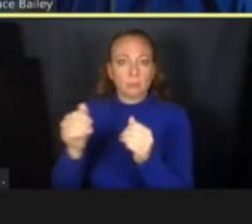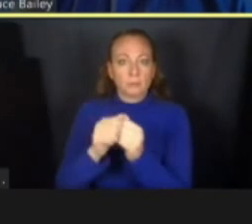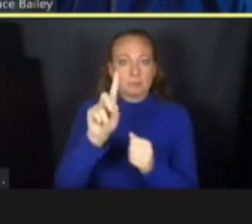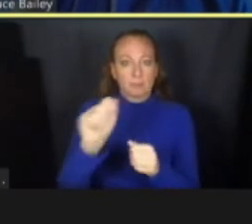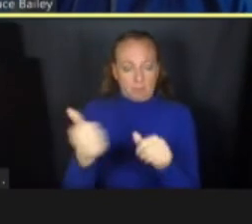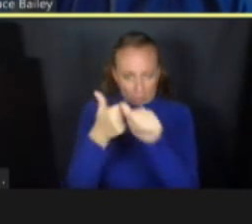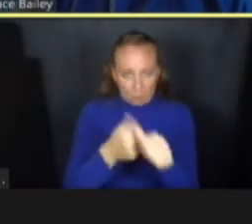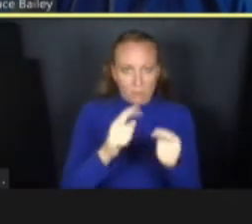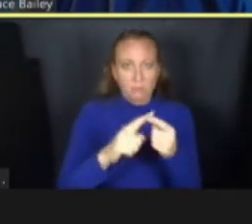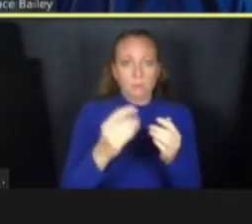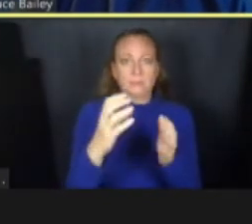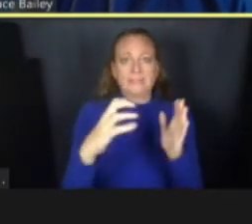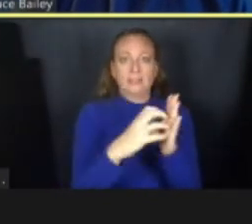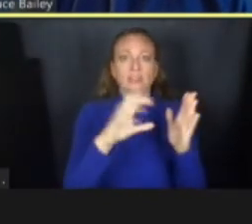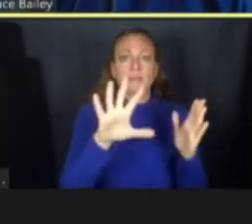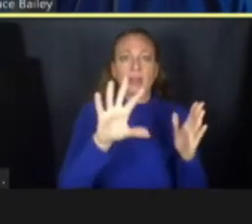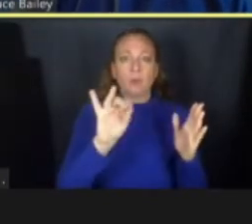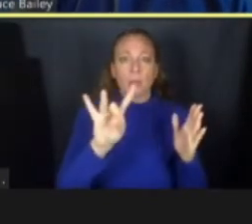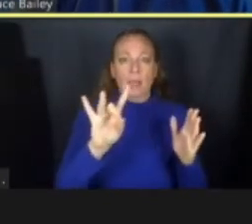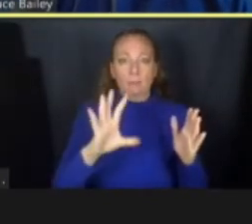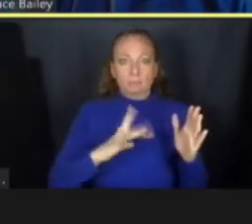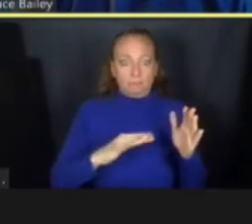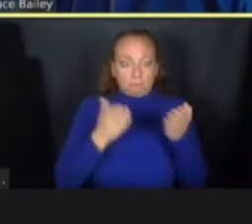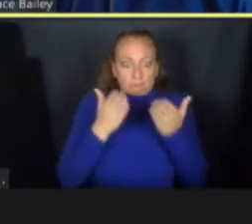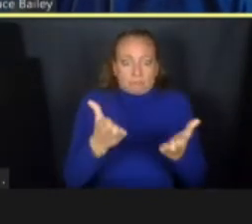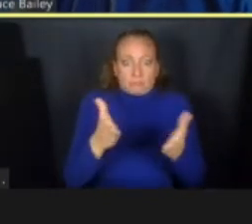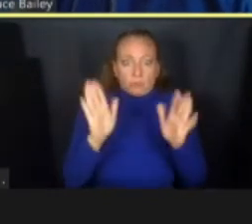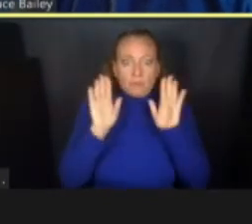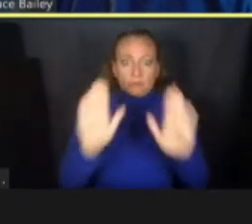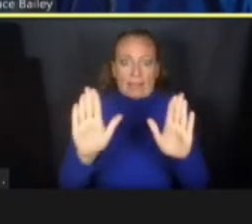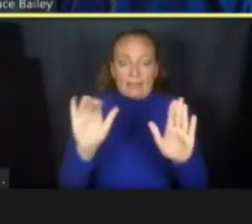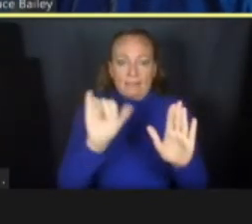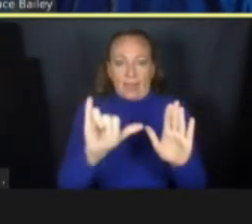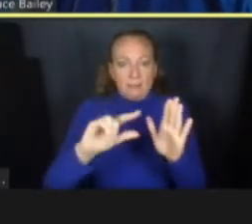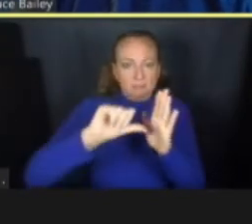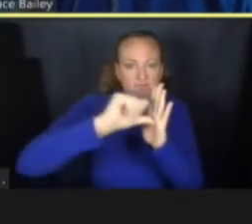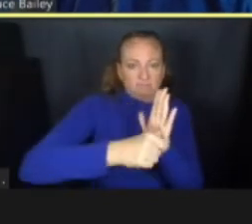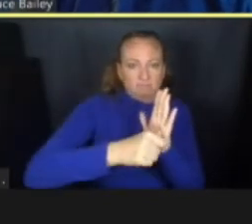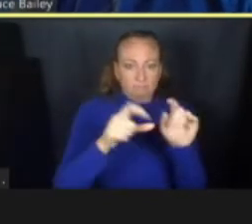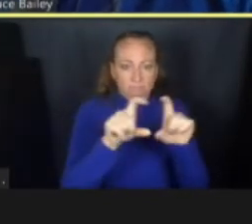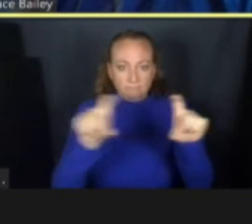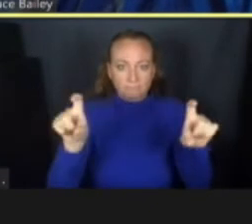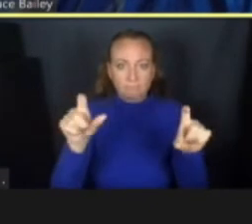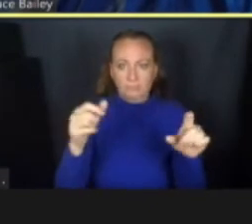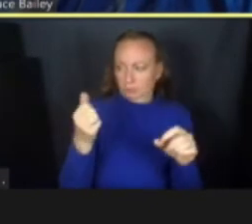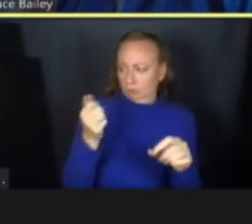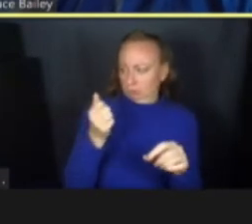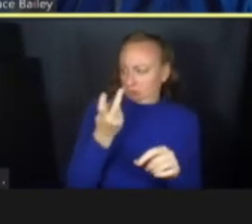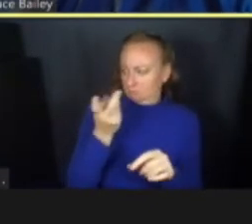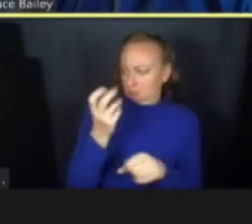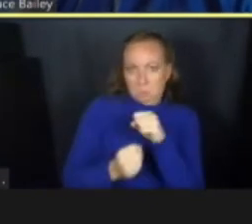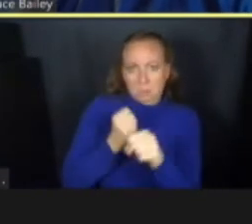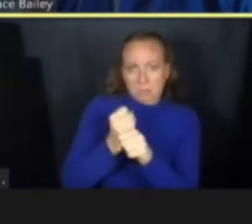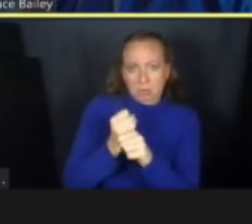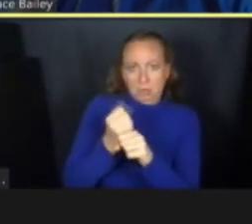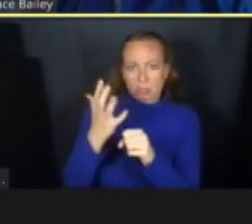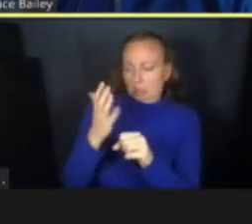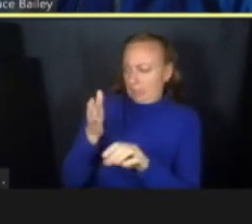So, great to have that reinforcement. You know, just less than a couple of years after we came out with a revised standards.